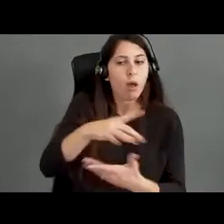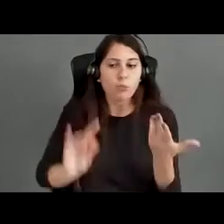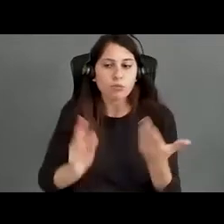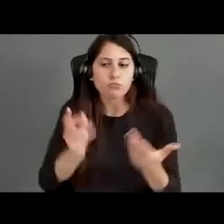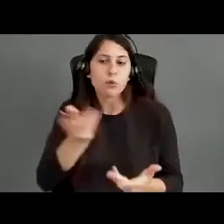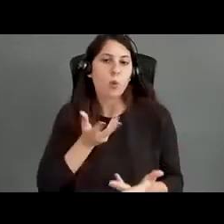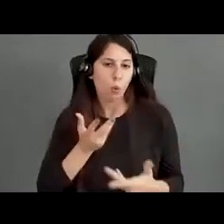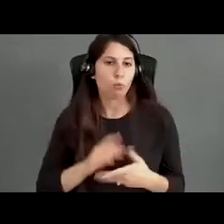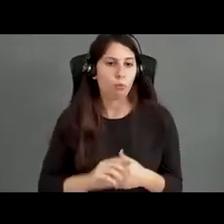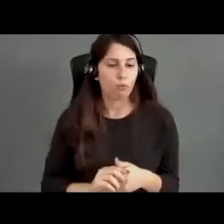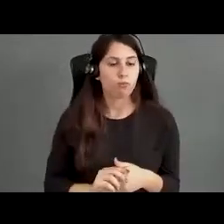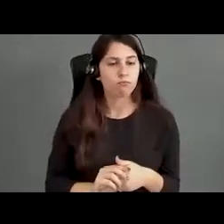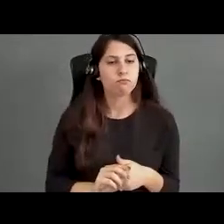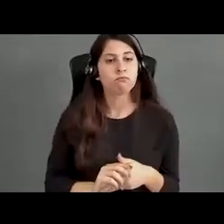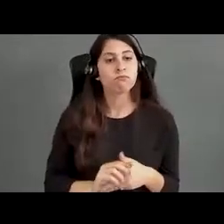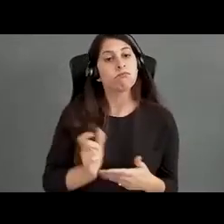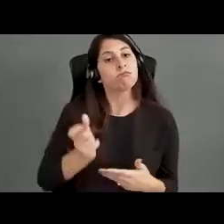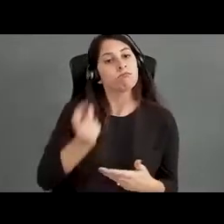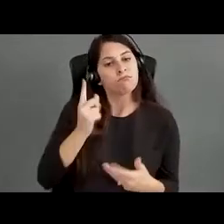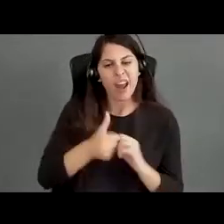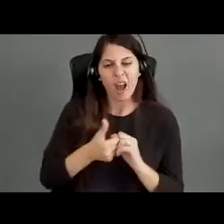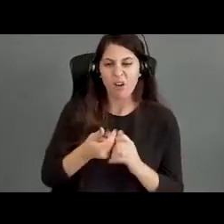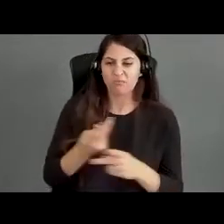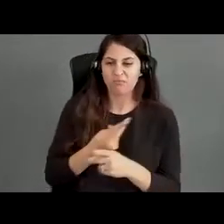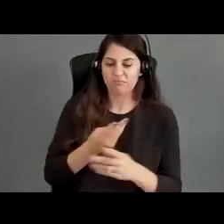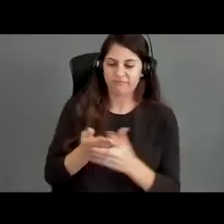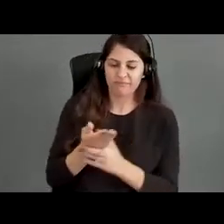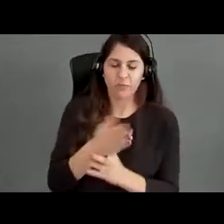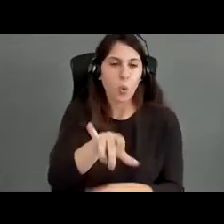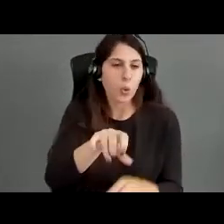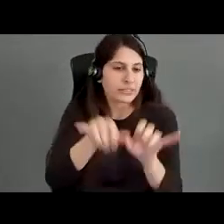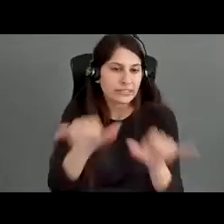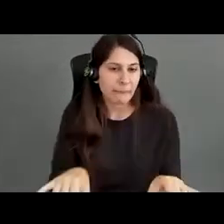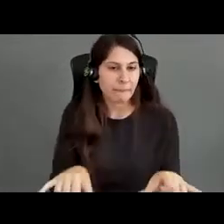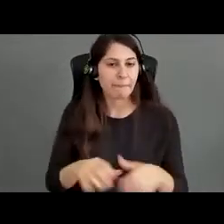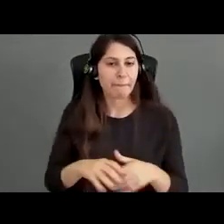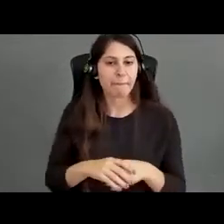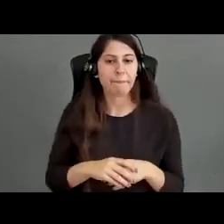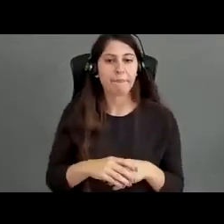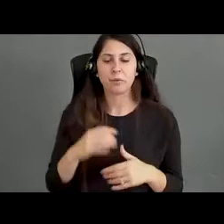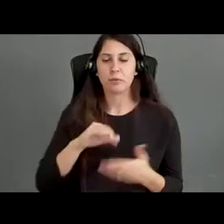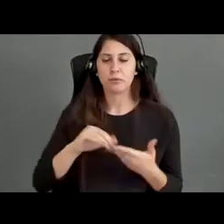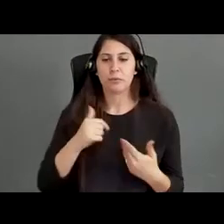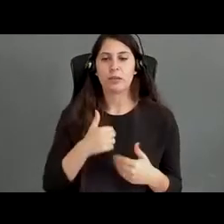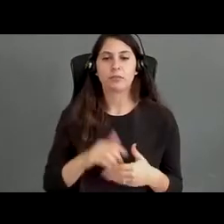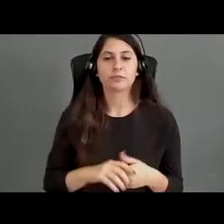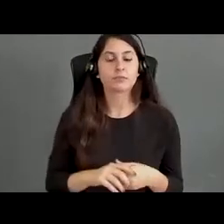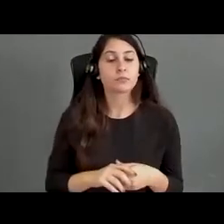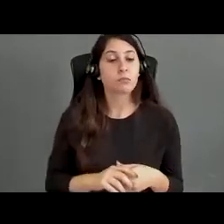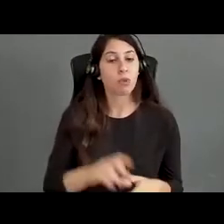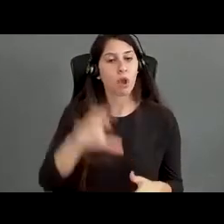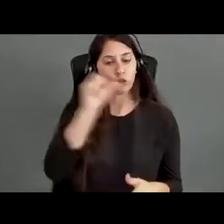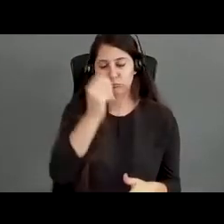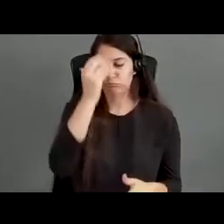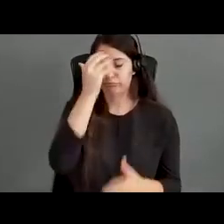Help us understand how to navigate your system. Don't assume... Excuse me. Don't assume we know what following up